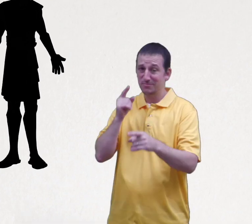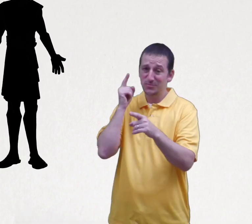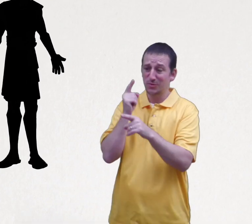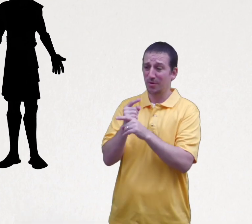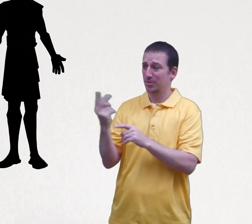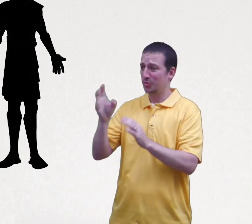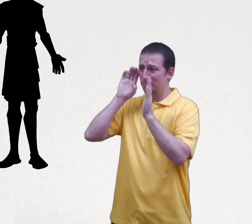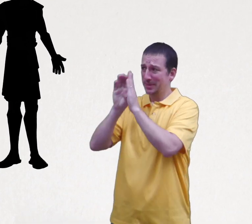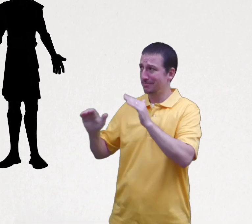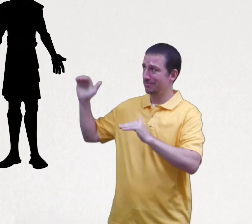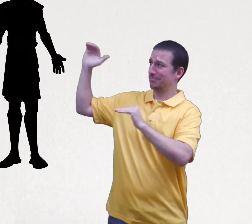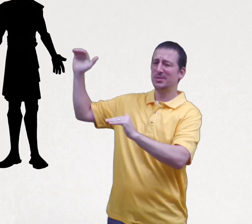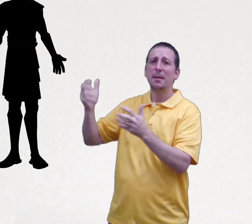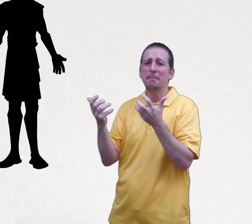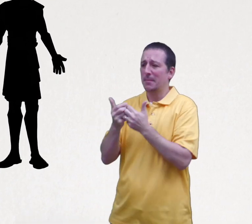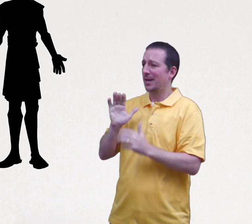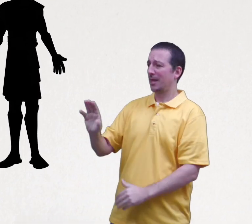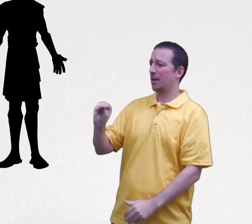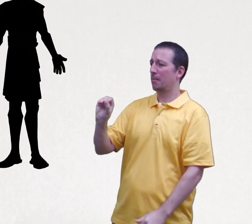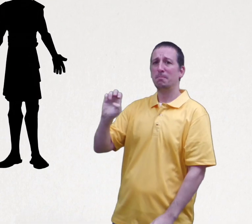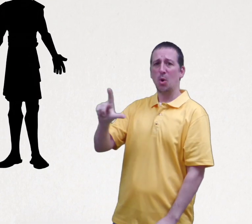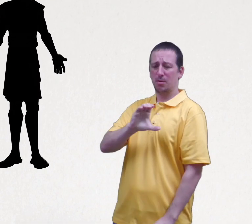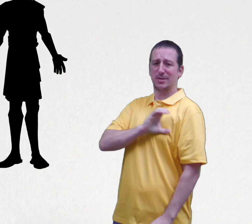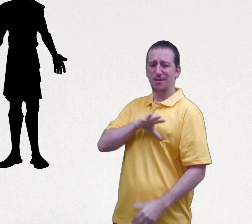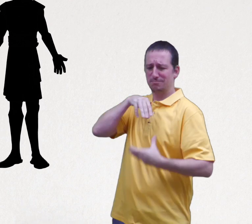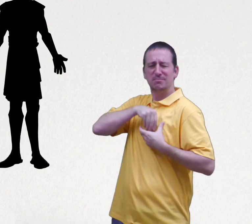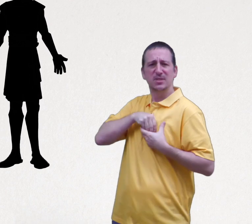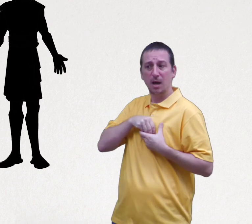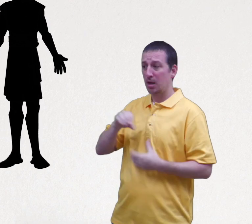Tim: And these become images of their moral character.